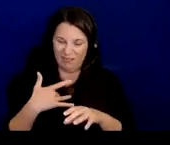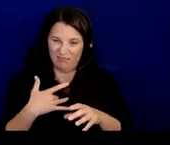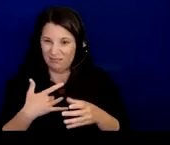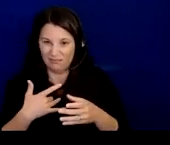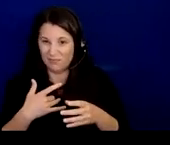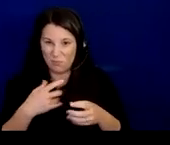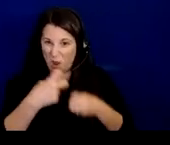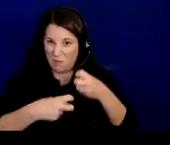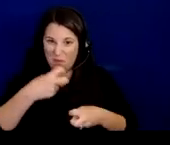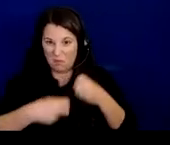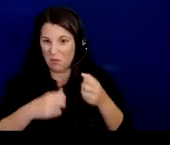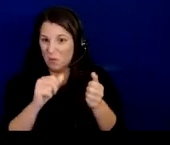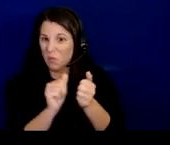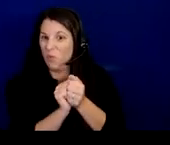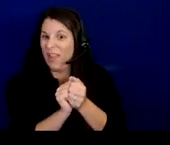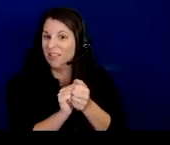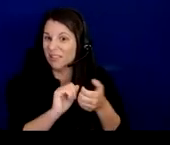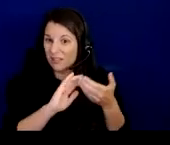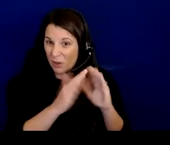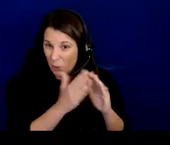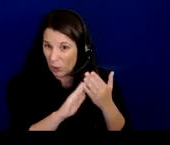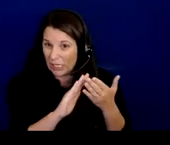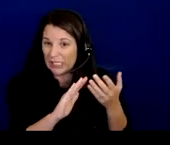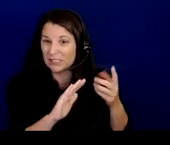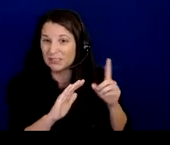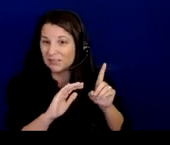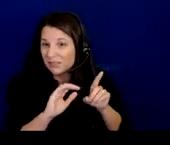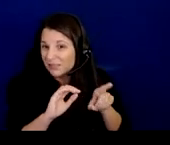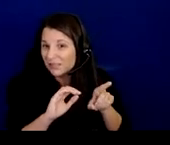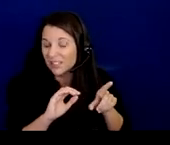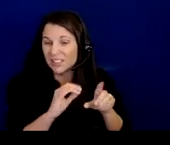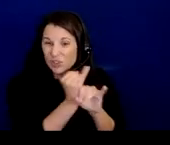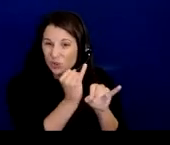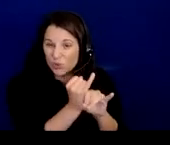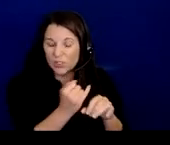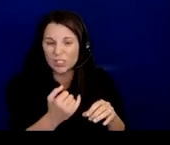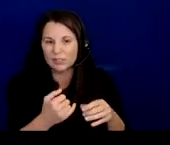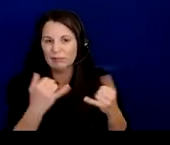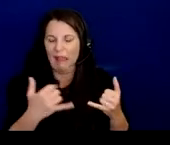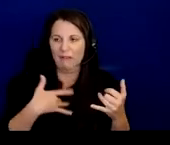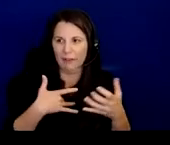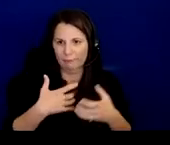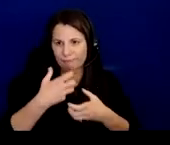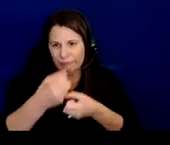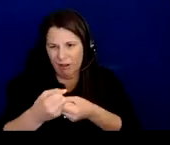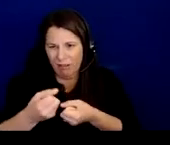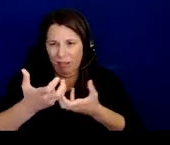You know, it's like pulling out of the organization without any change happening. And it's this what do they call the revolving door of students